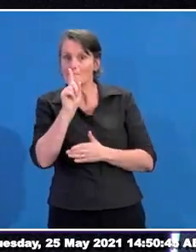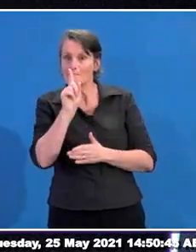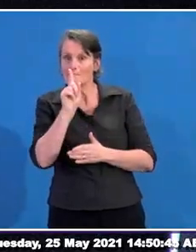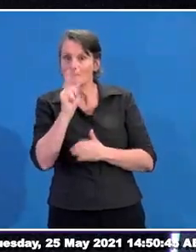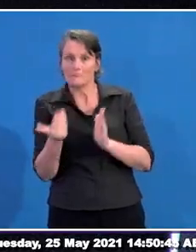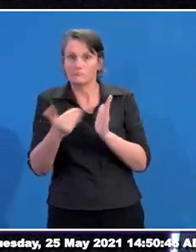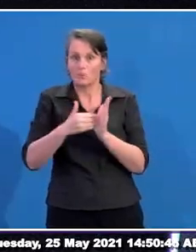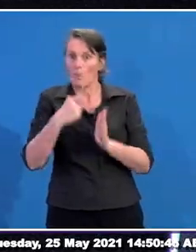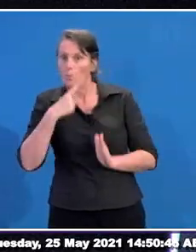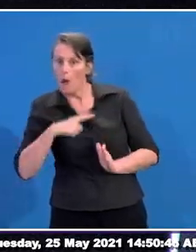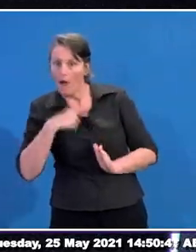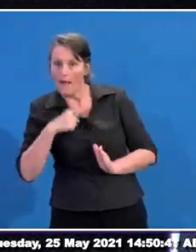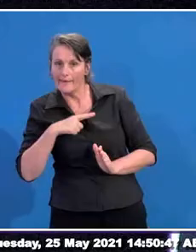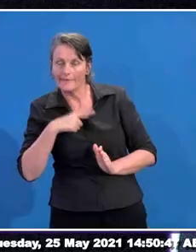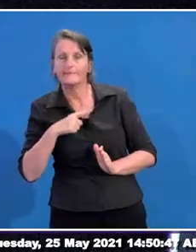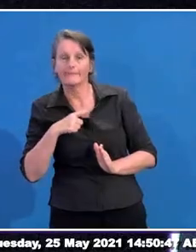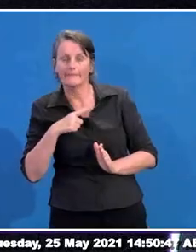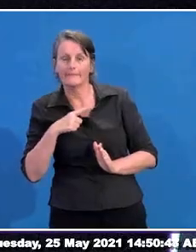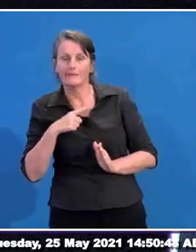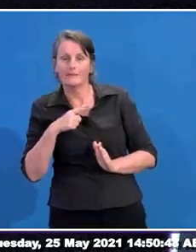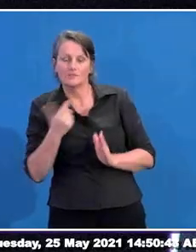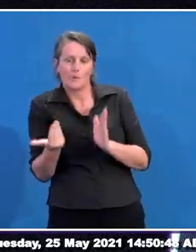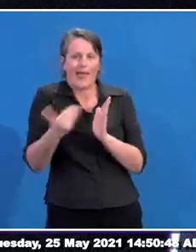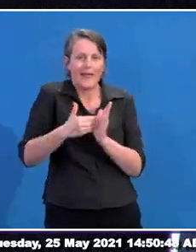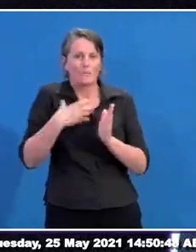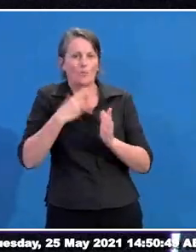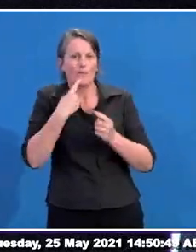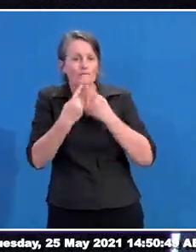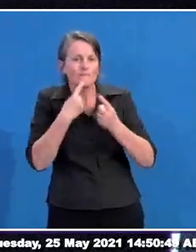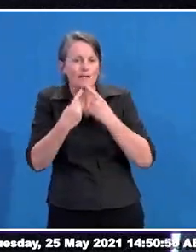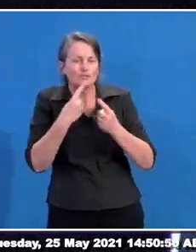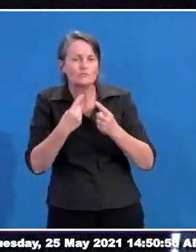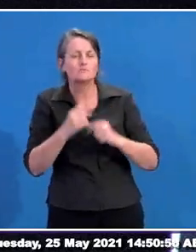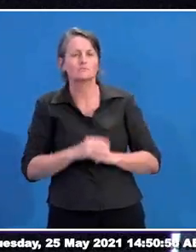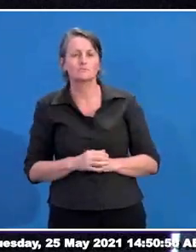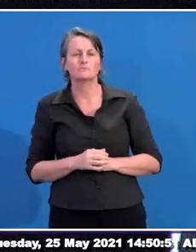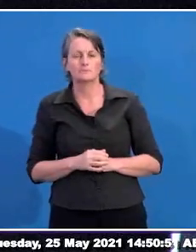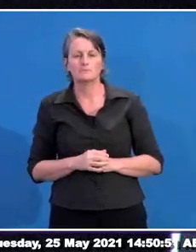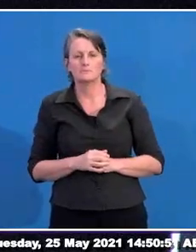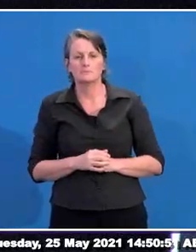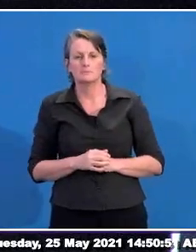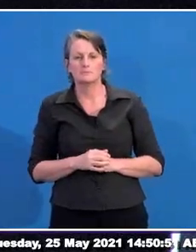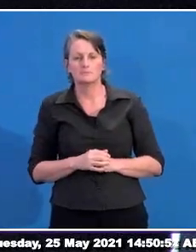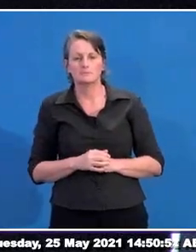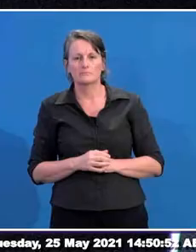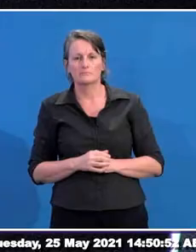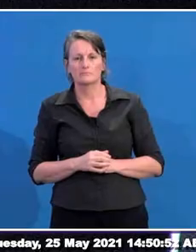but there is another element to the response that shows that even though